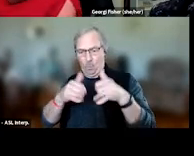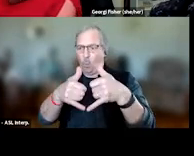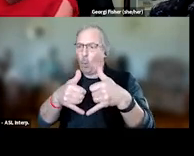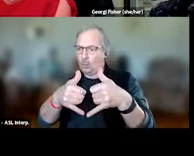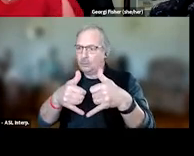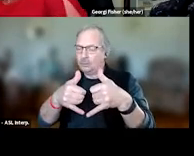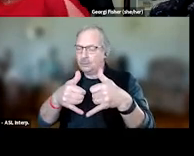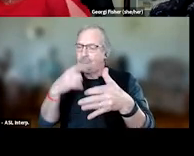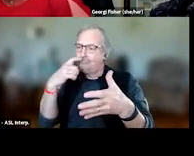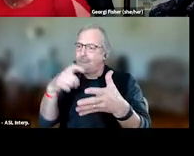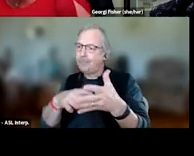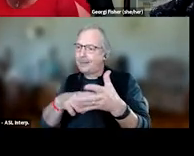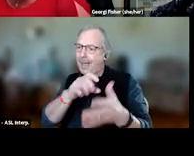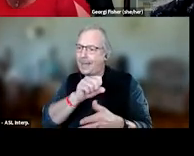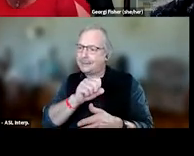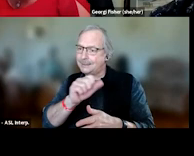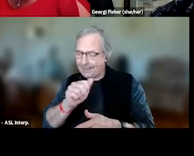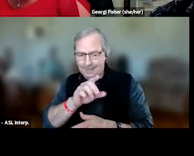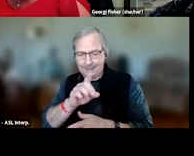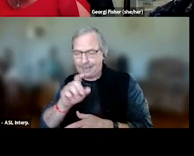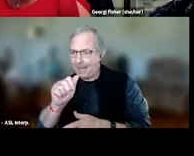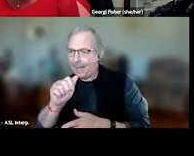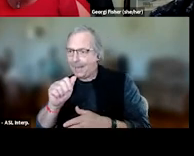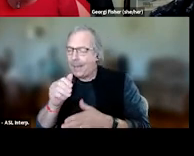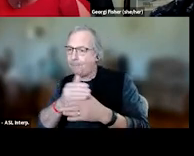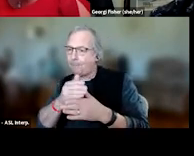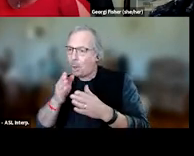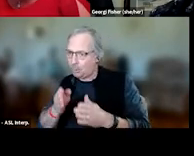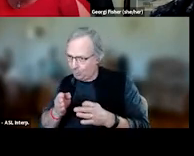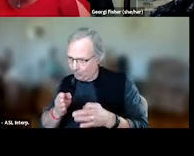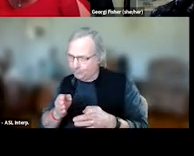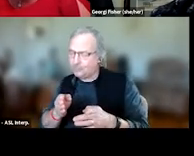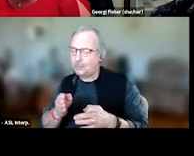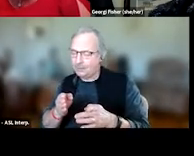recognizing SSA and DDS partners at our annual housing Virginia's Most Vulnerable Conference.